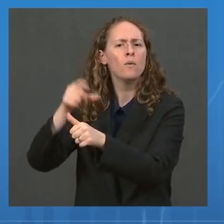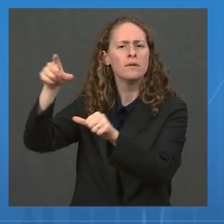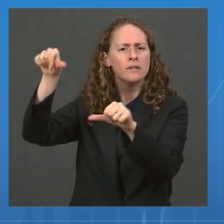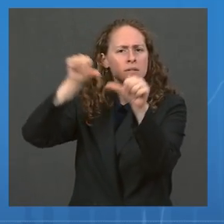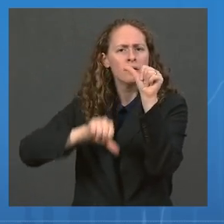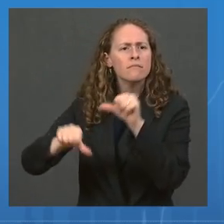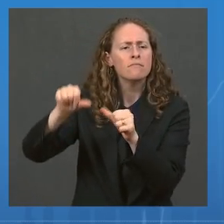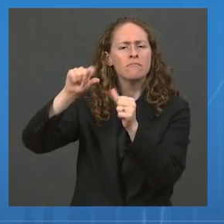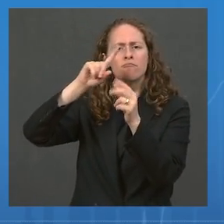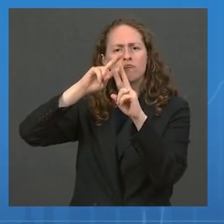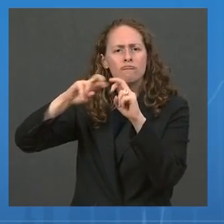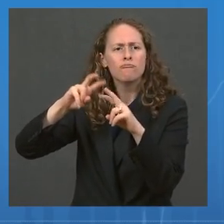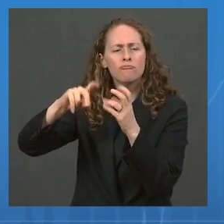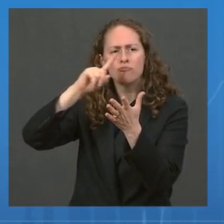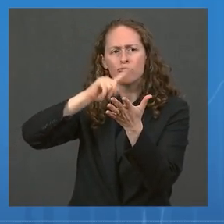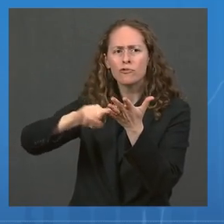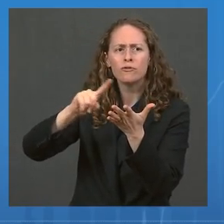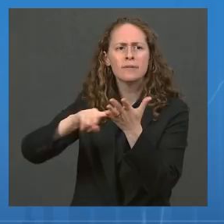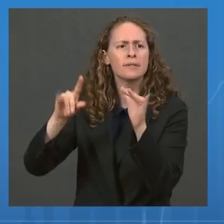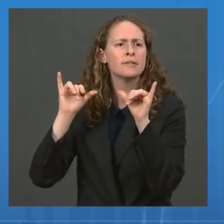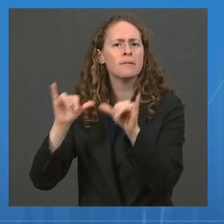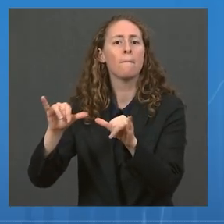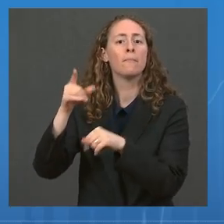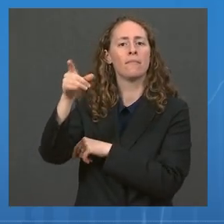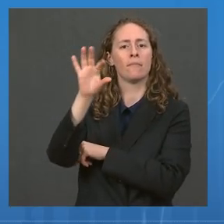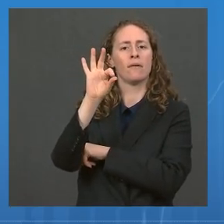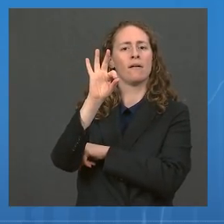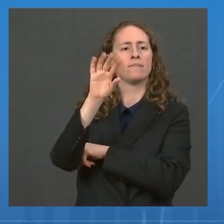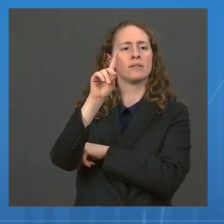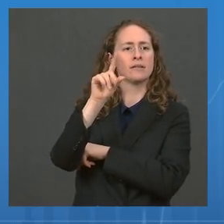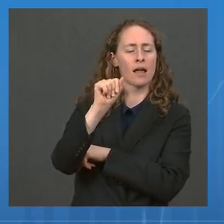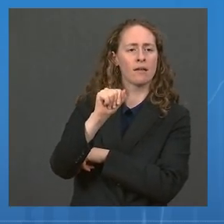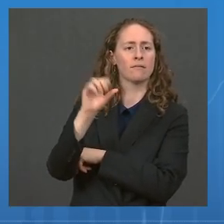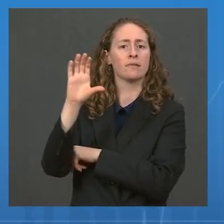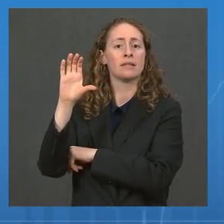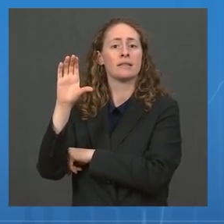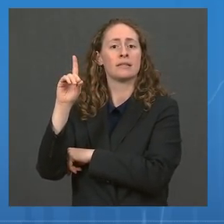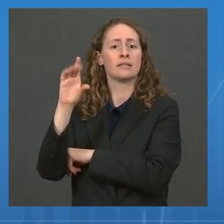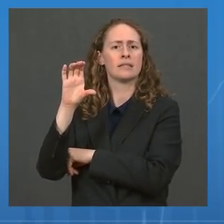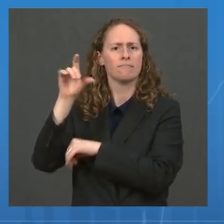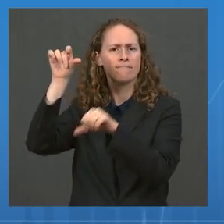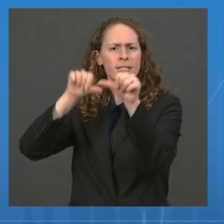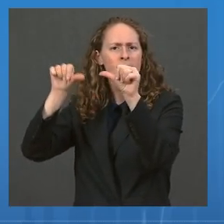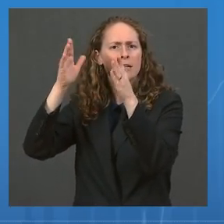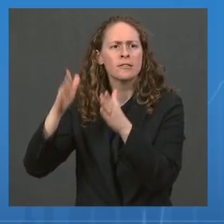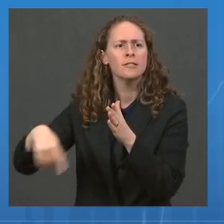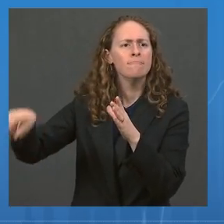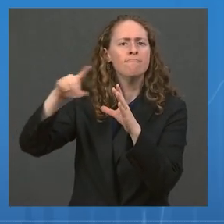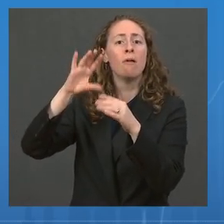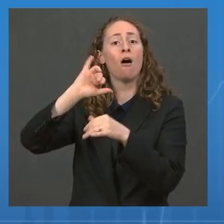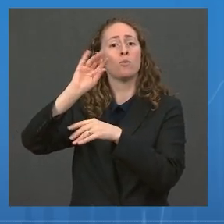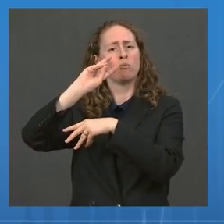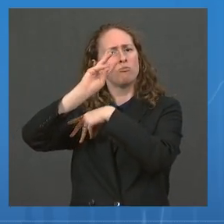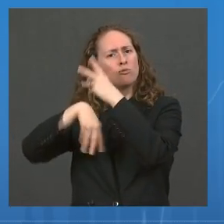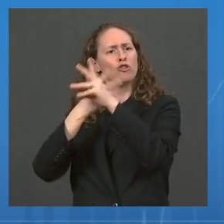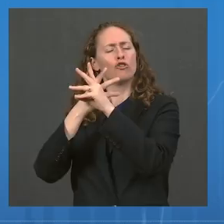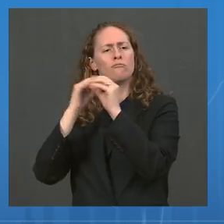Scientists at FDA, CDC, and across the country and the world have poured over the data we have available.